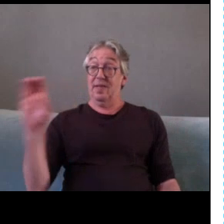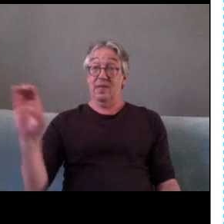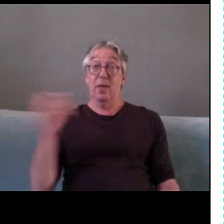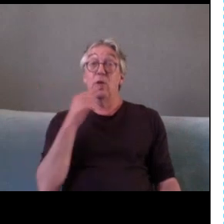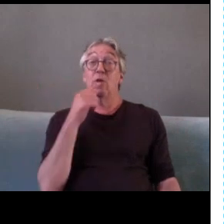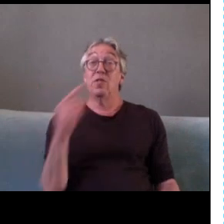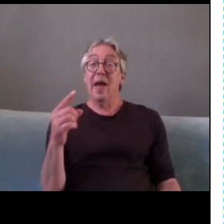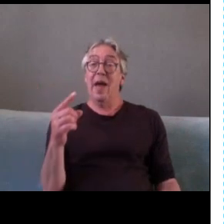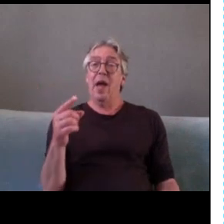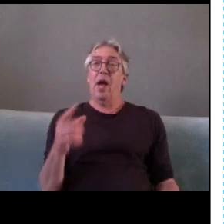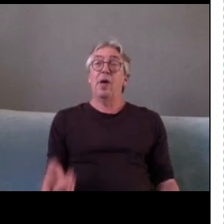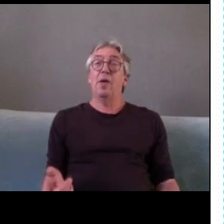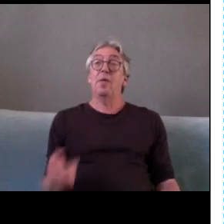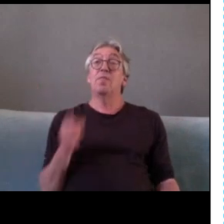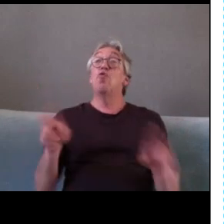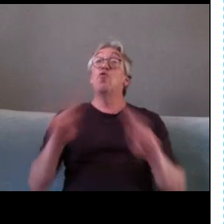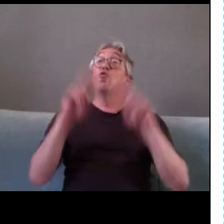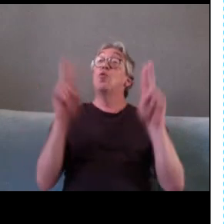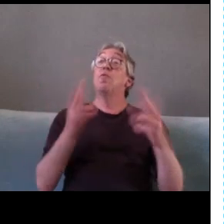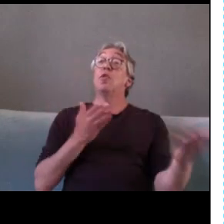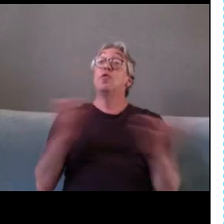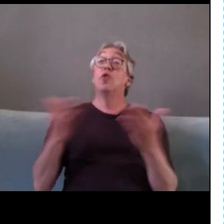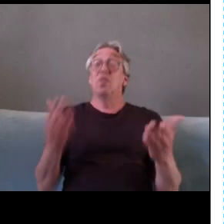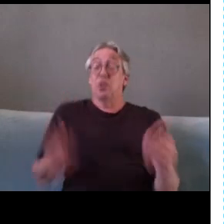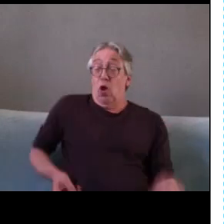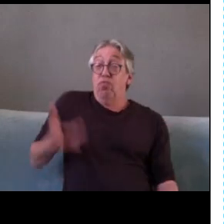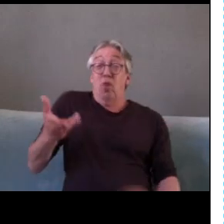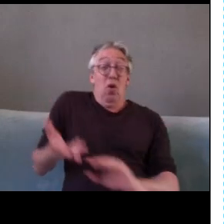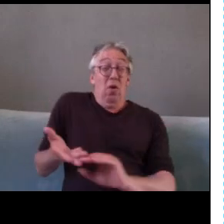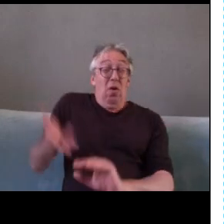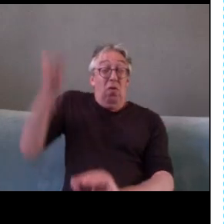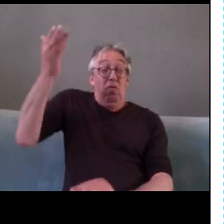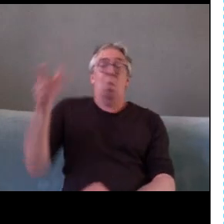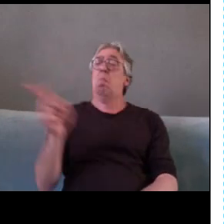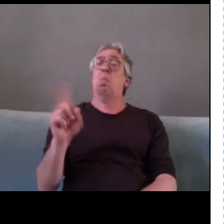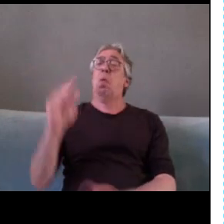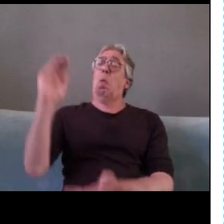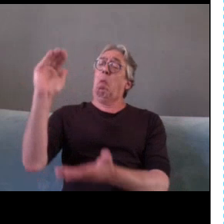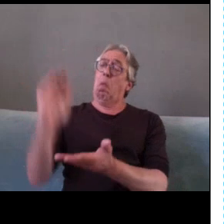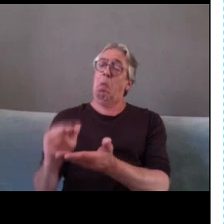to Universal services: to Internet access and voice communications